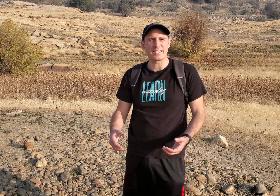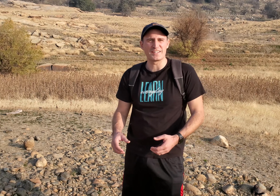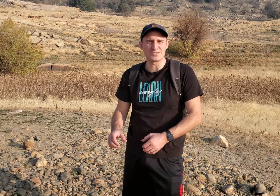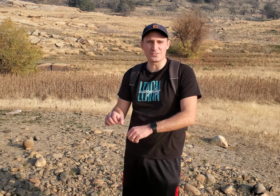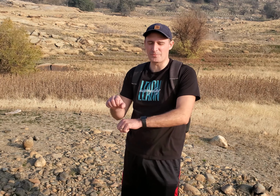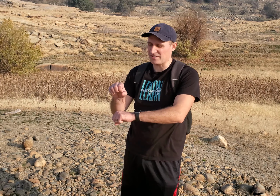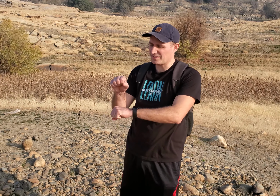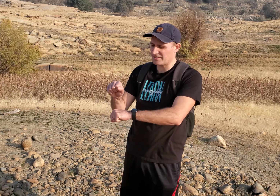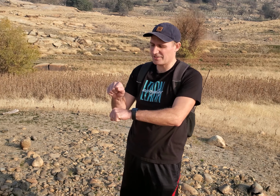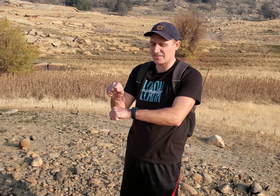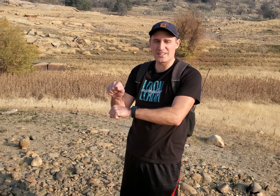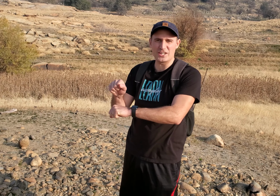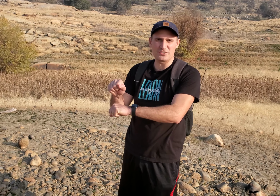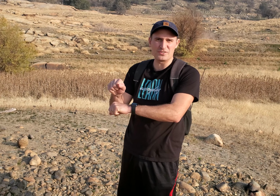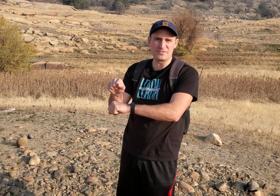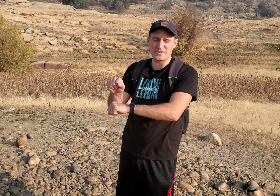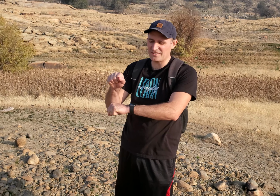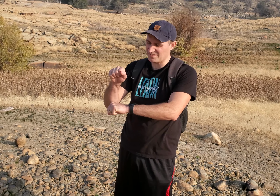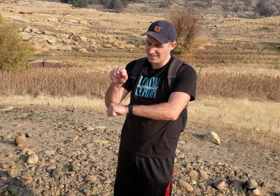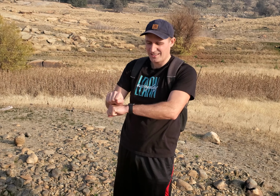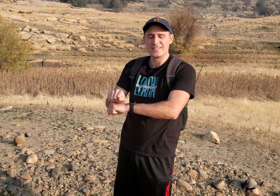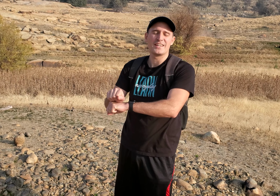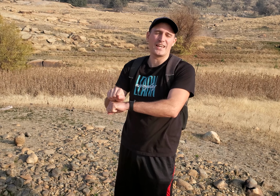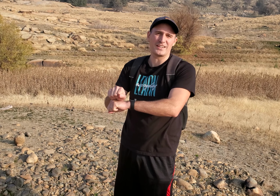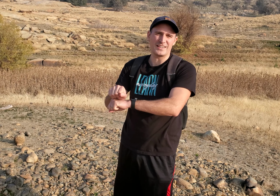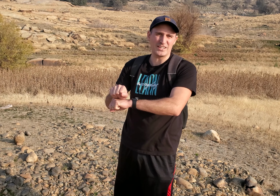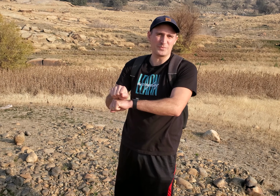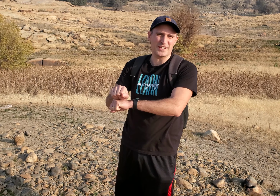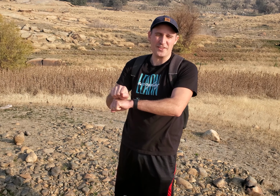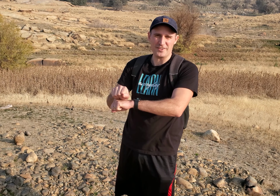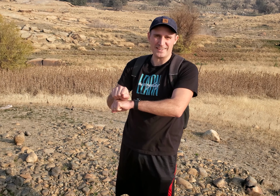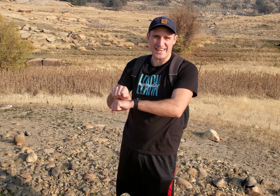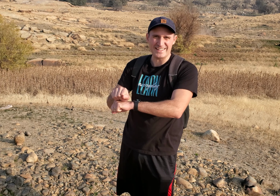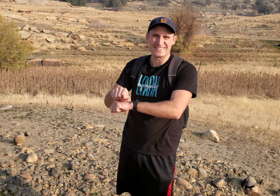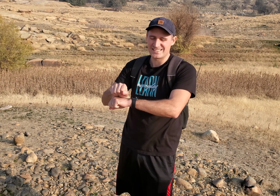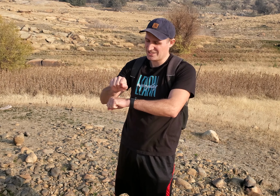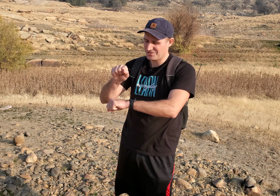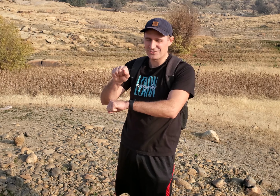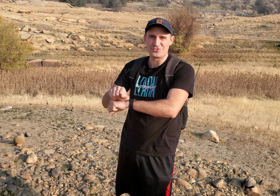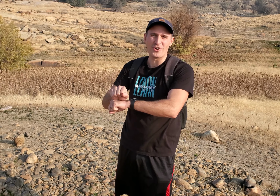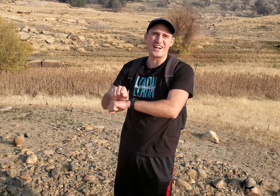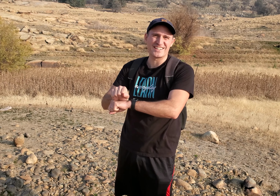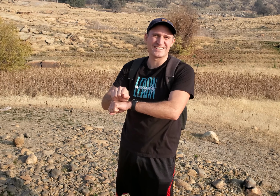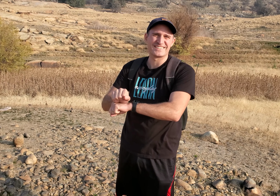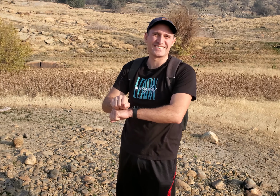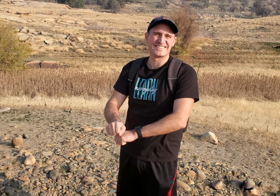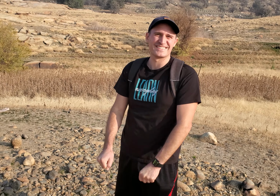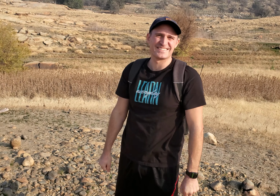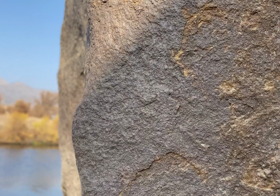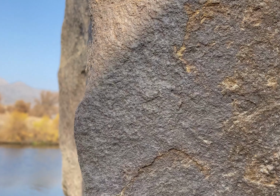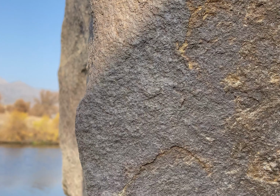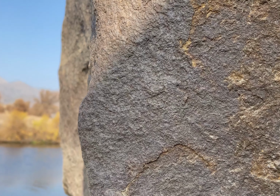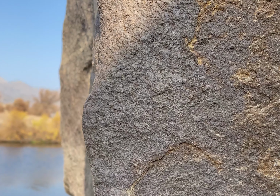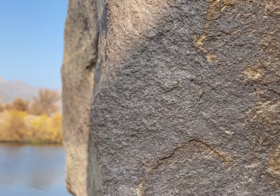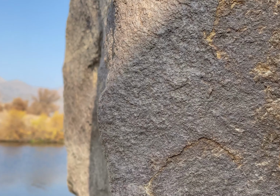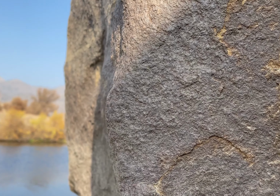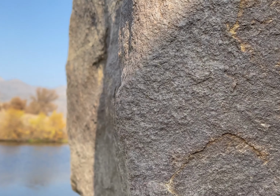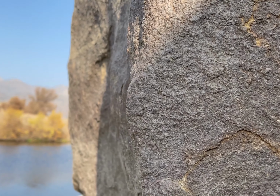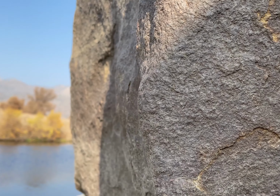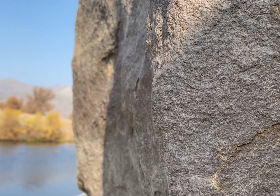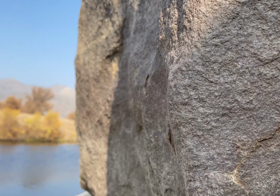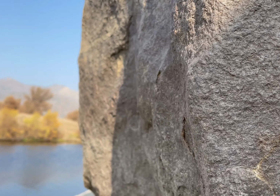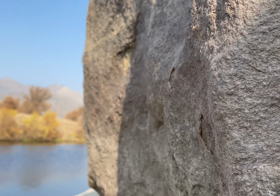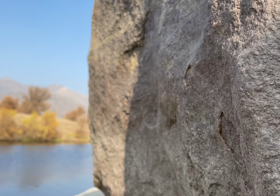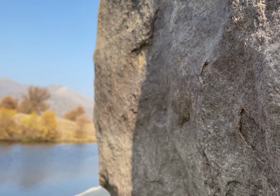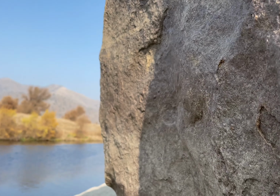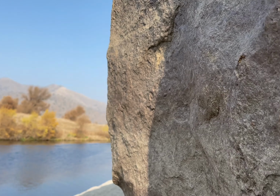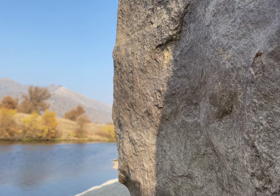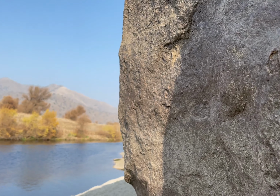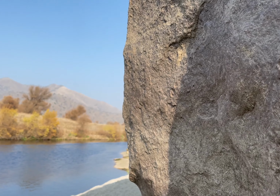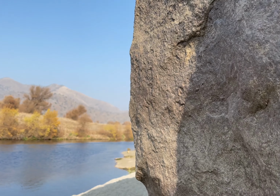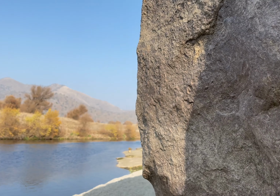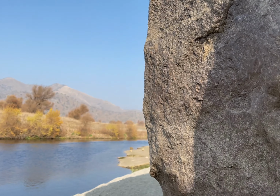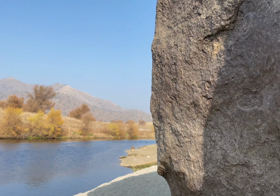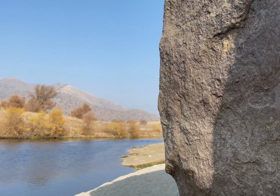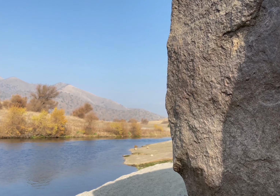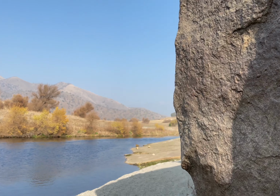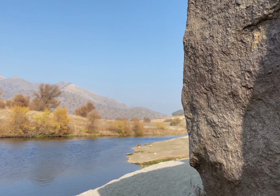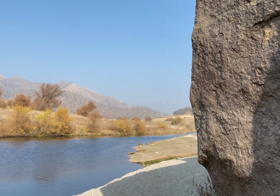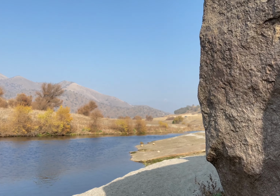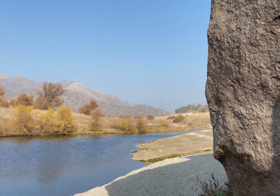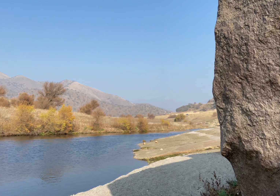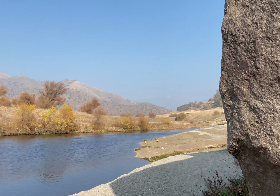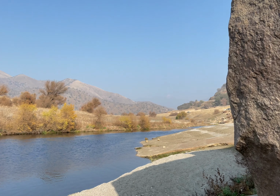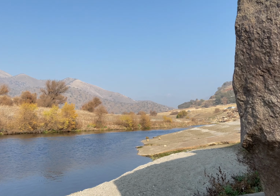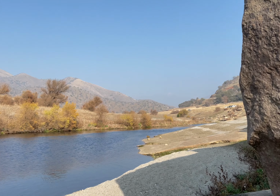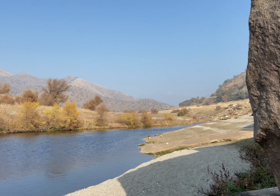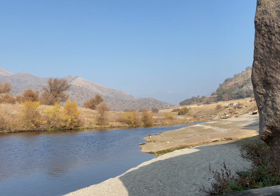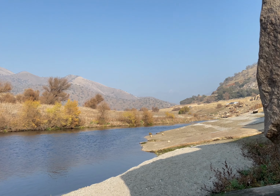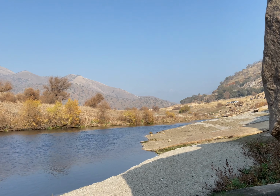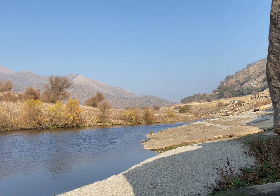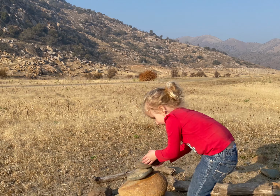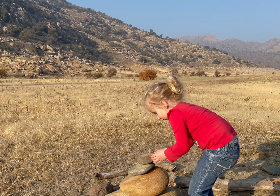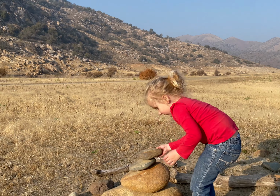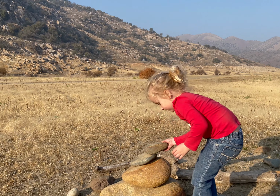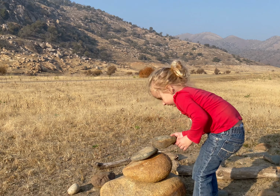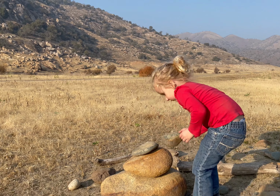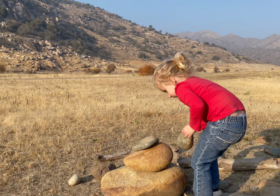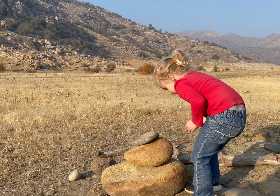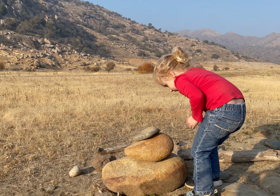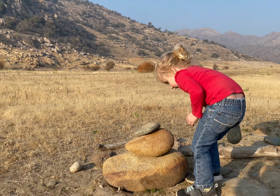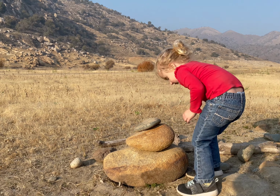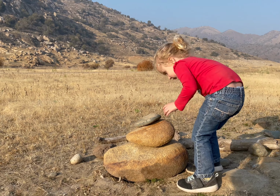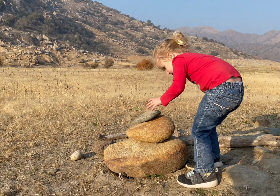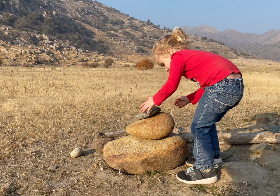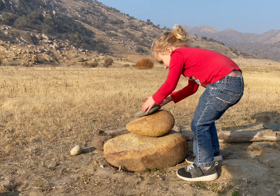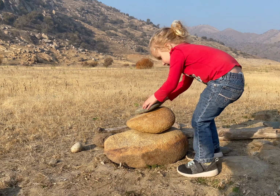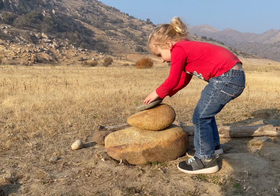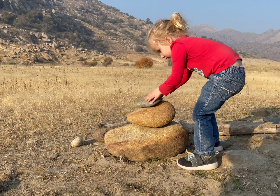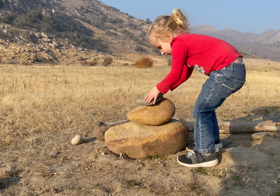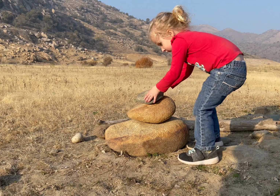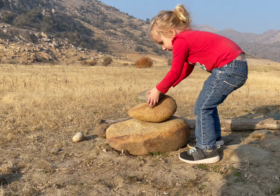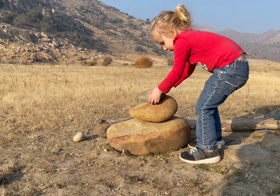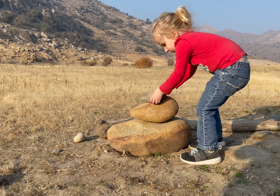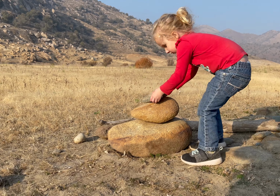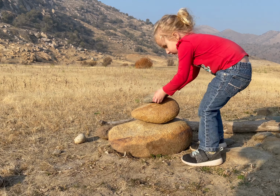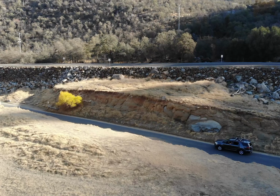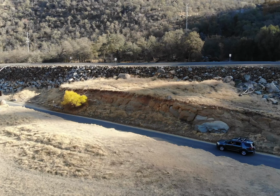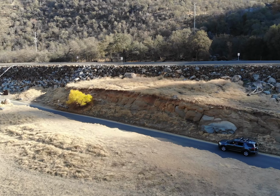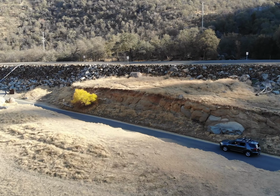and so basically you'll just take your two fists and clank them together like that. Rock.